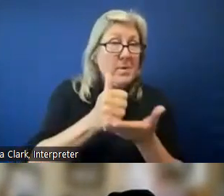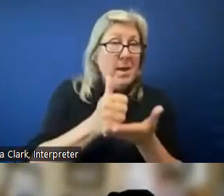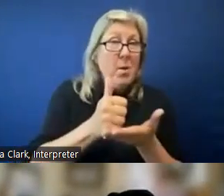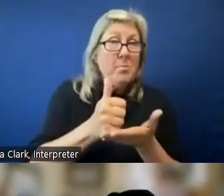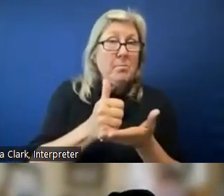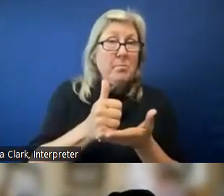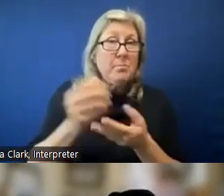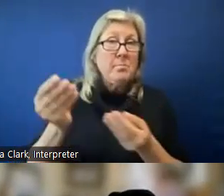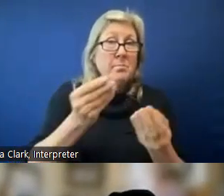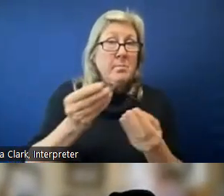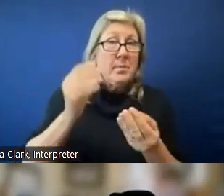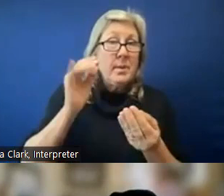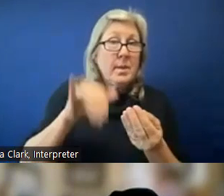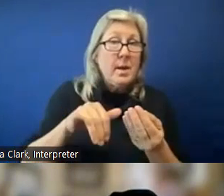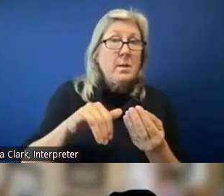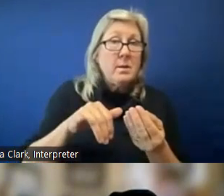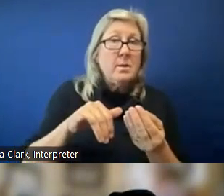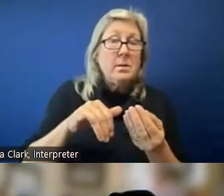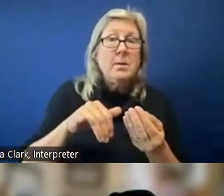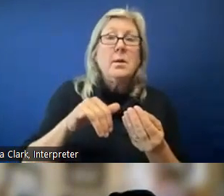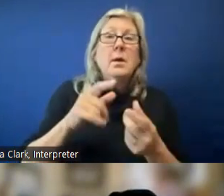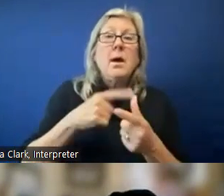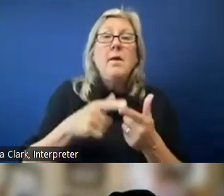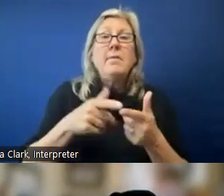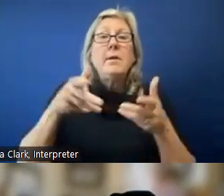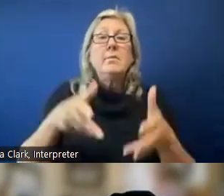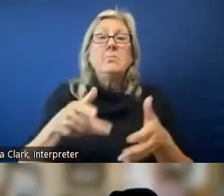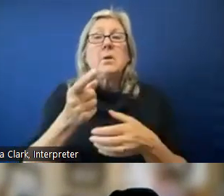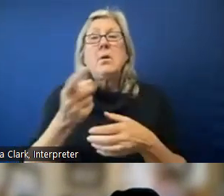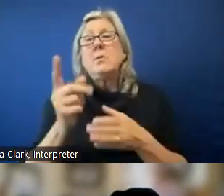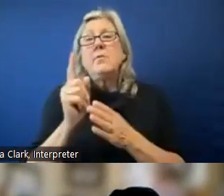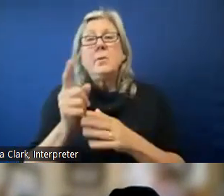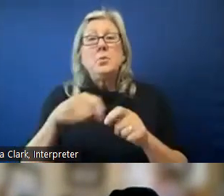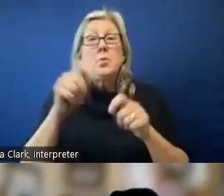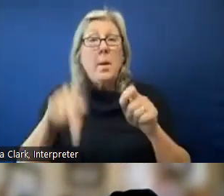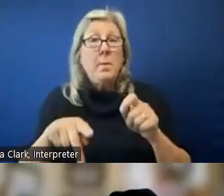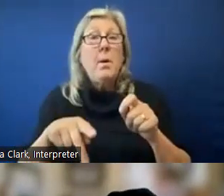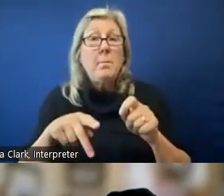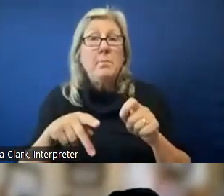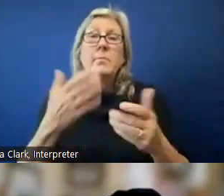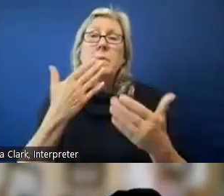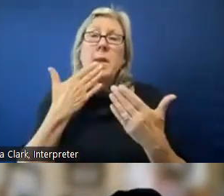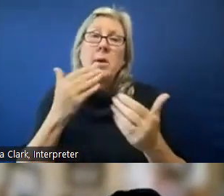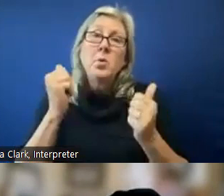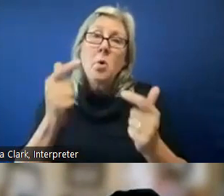that and then we'll have a couple minutes to wrap up. So thank you all very much for your presentations.